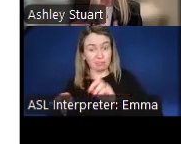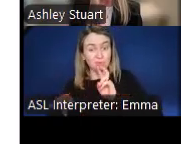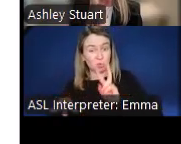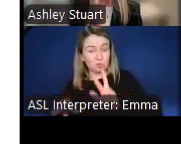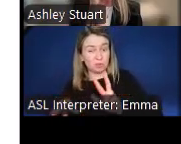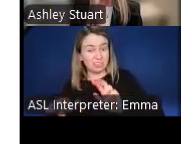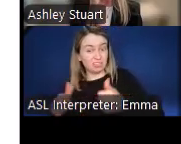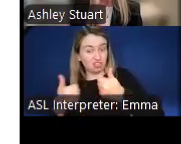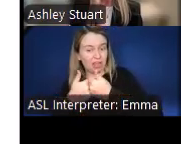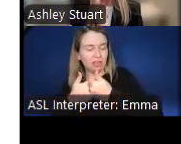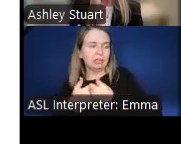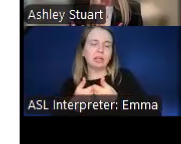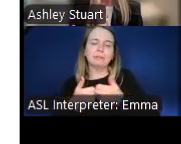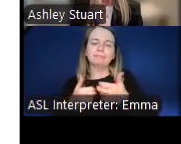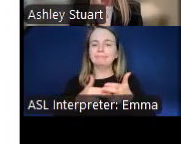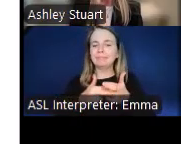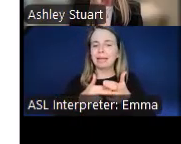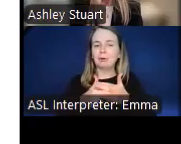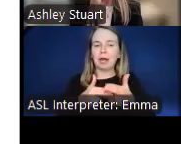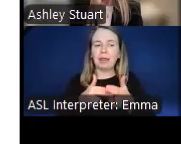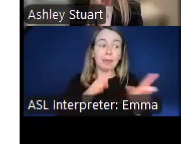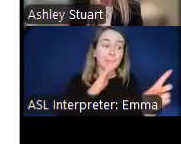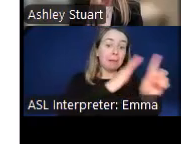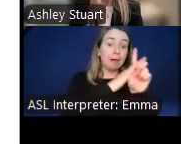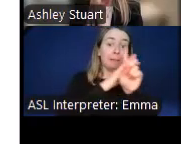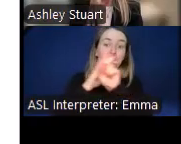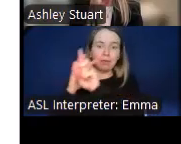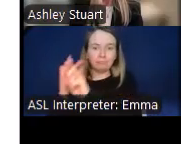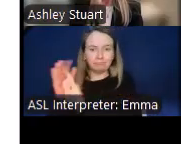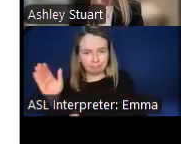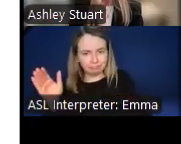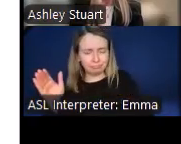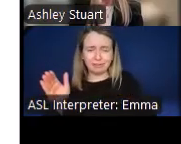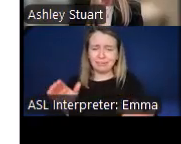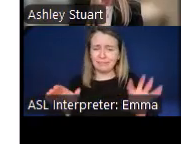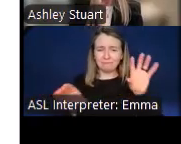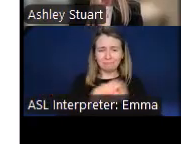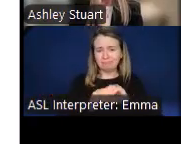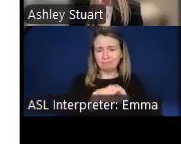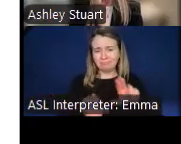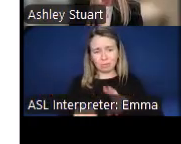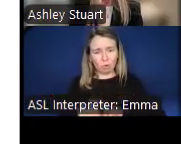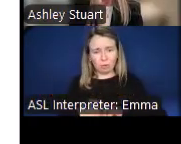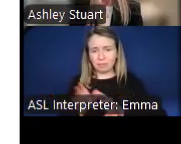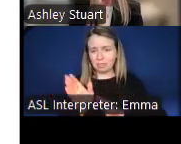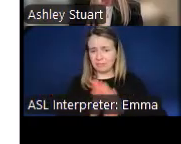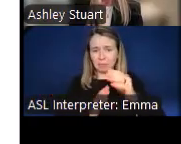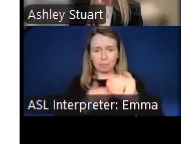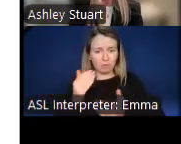transient. They're also developmentally expected, and they reflect the child's emerging autonomy.